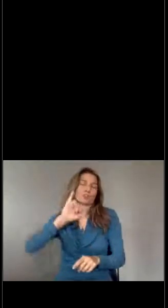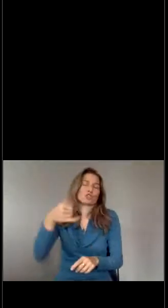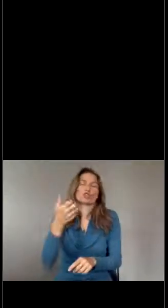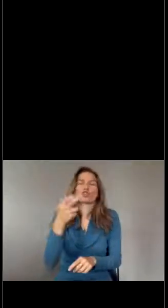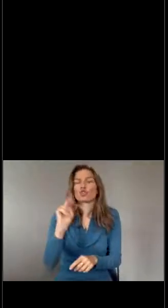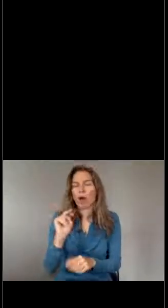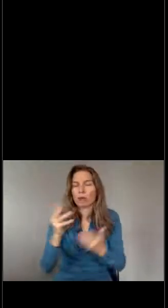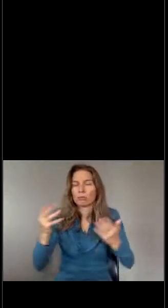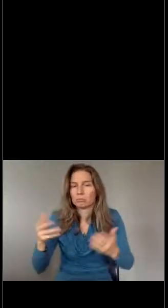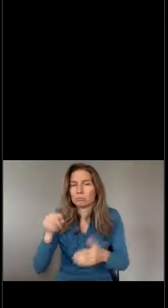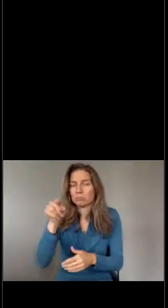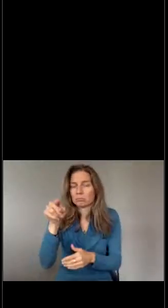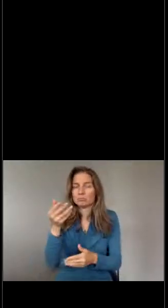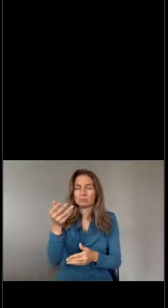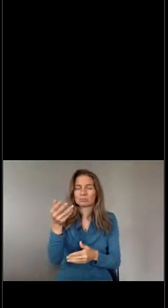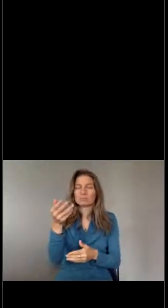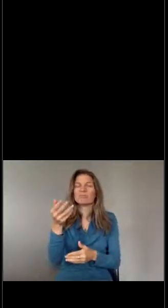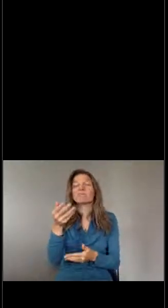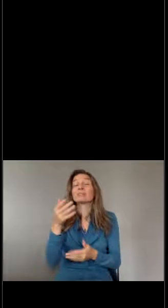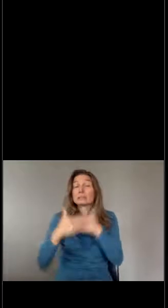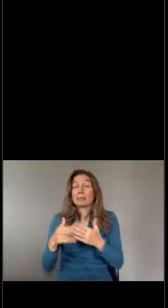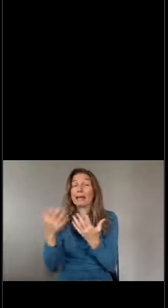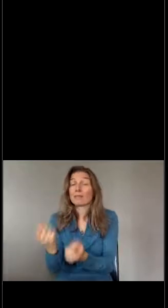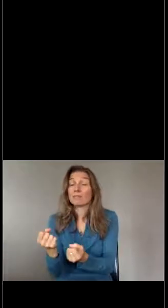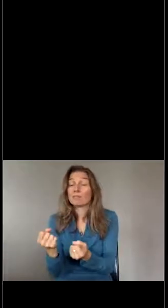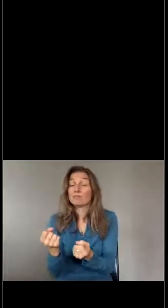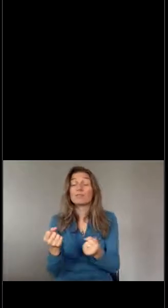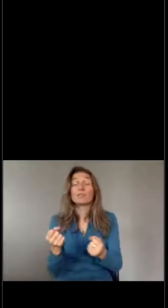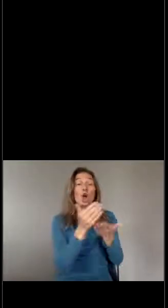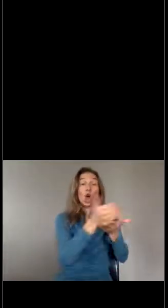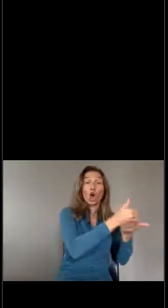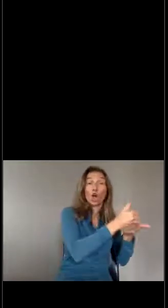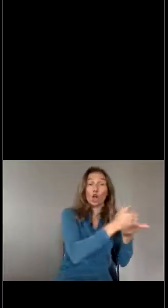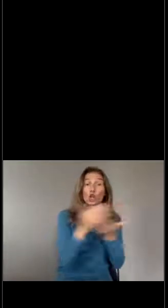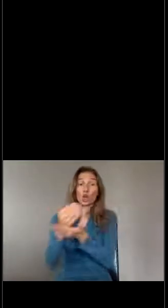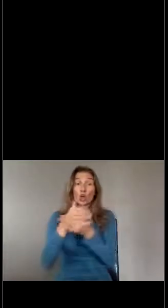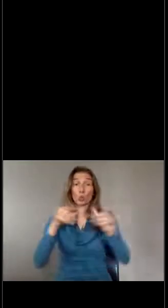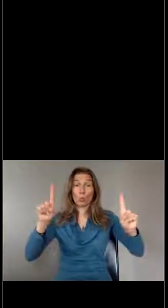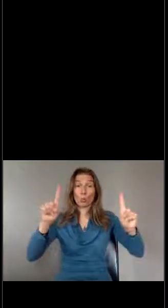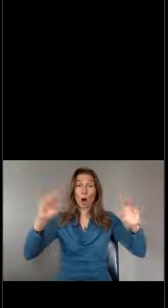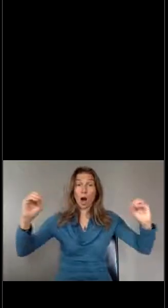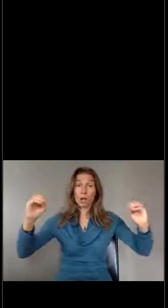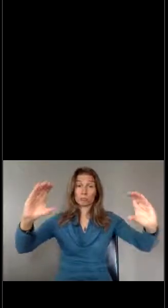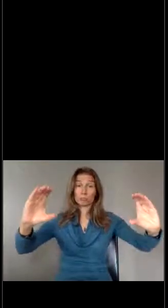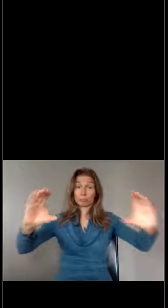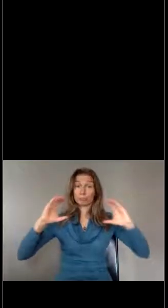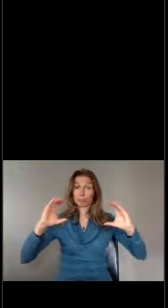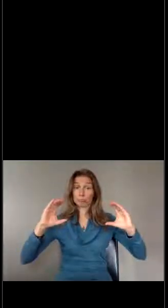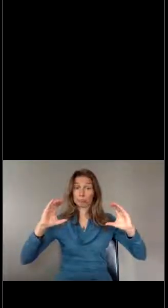They both earn, let's say, $100 per month. With that income, both of them have some basic items